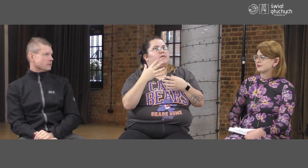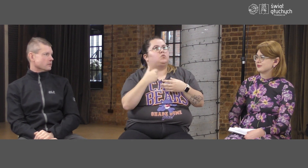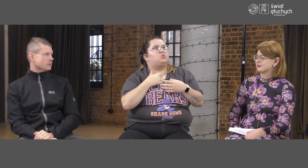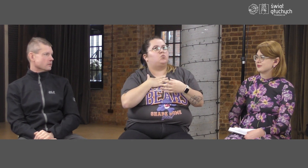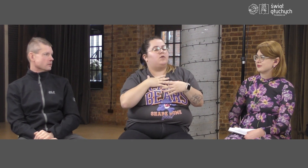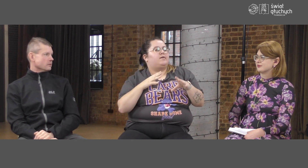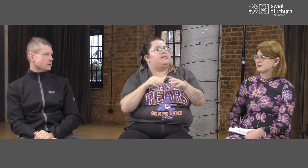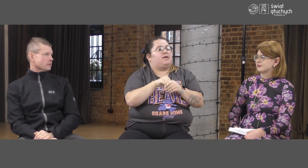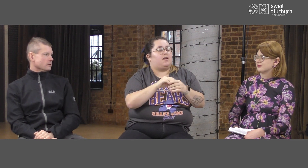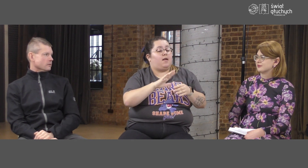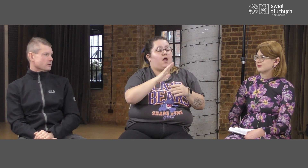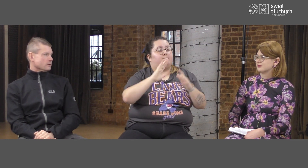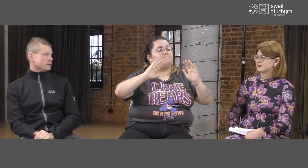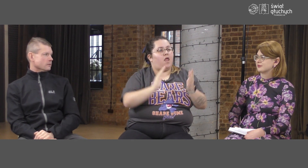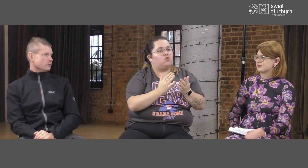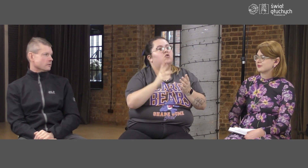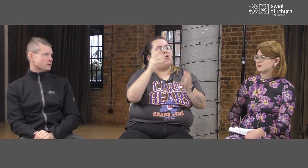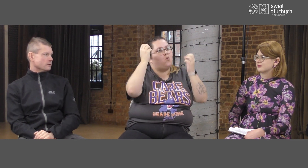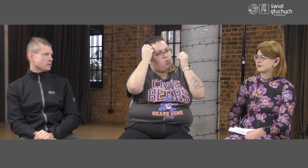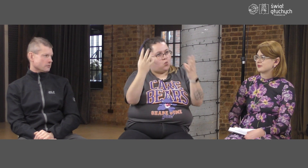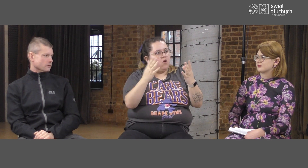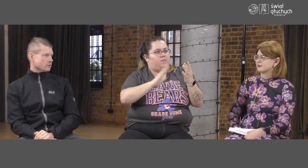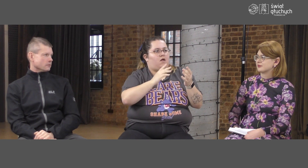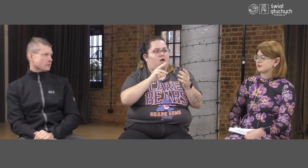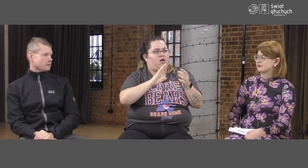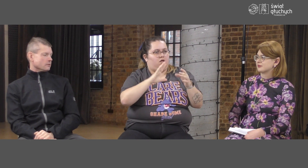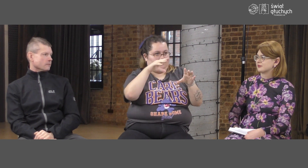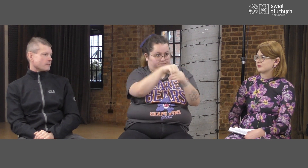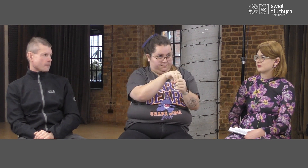who feel part of this cultural minority.